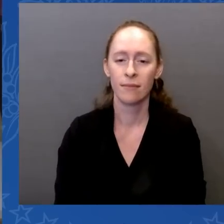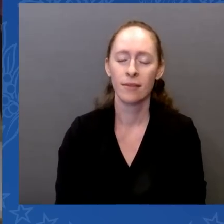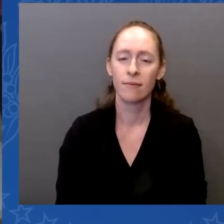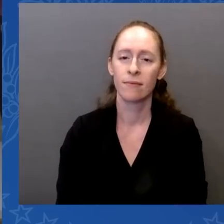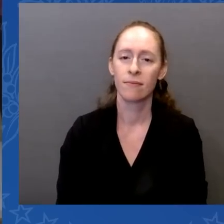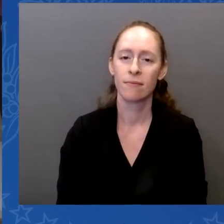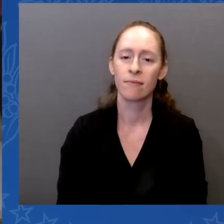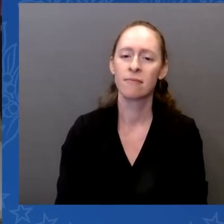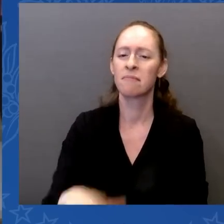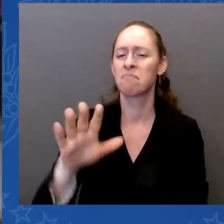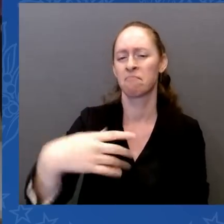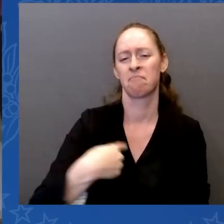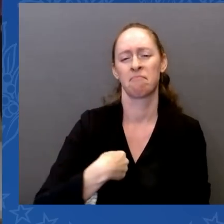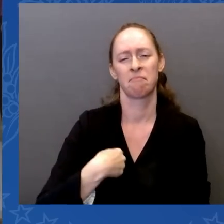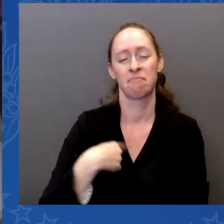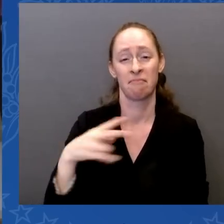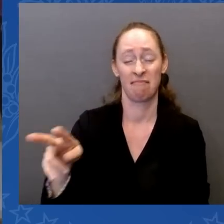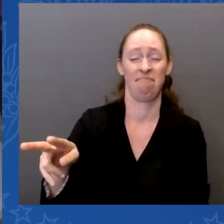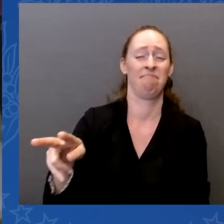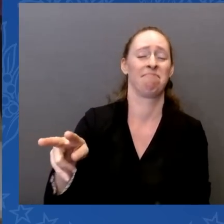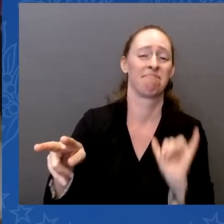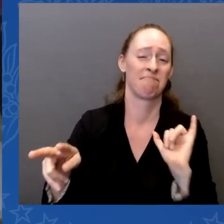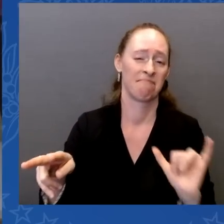I'll protect those programs. I'll make them stronger.